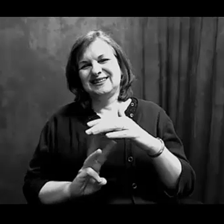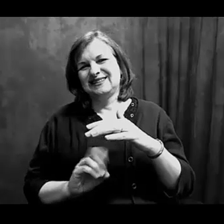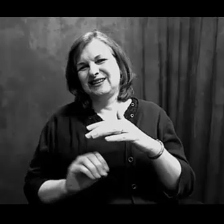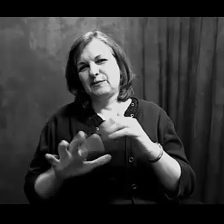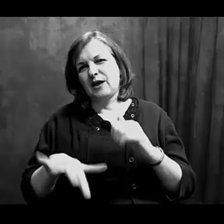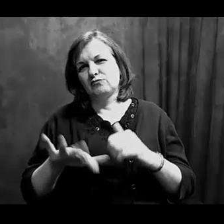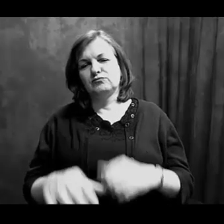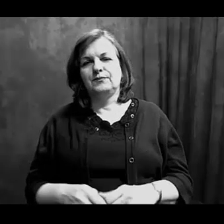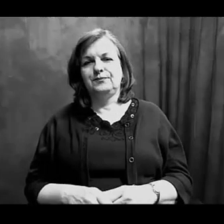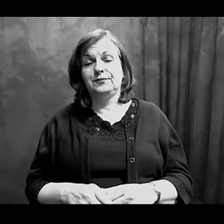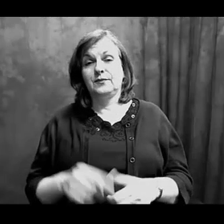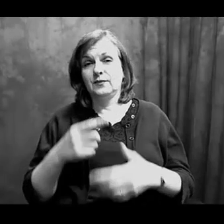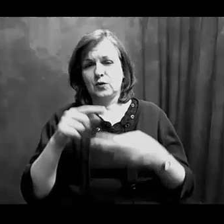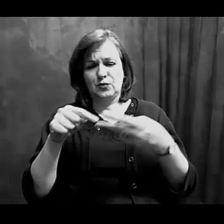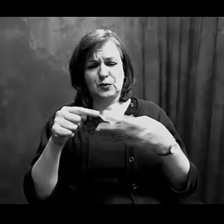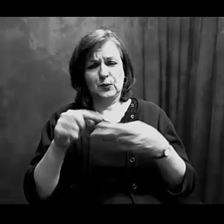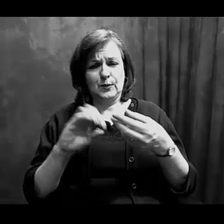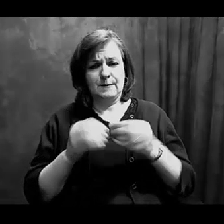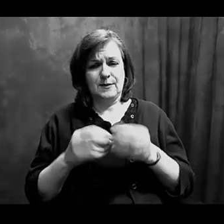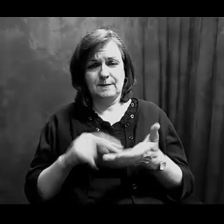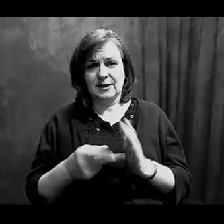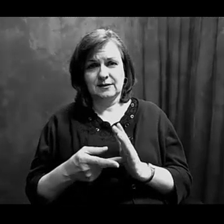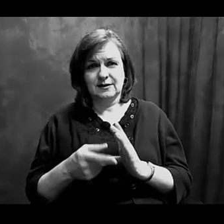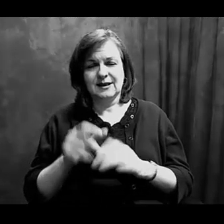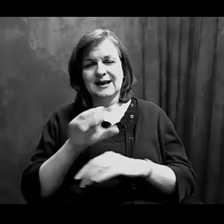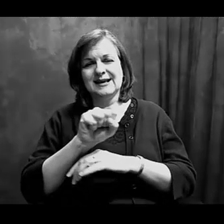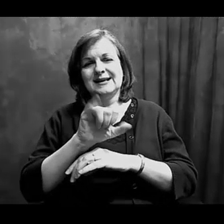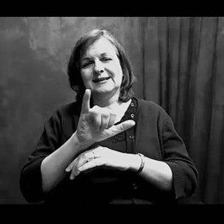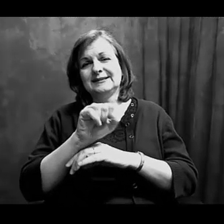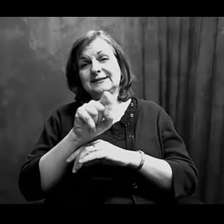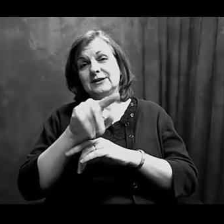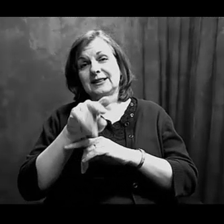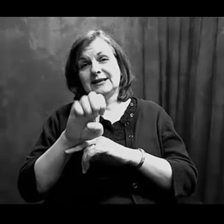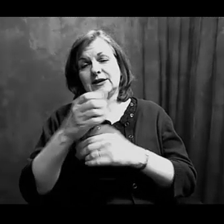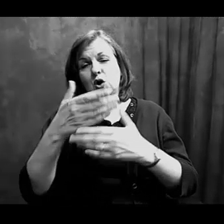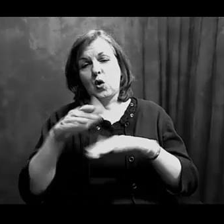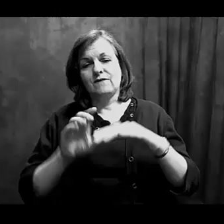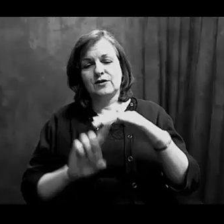and what that's measuring is systole over diastole as we said